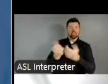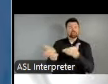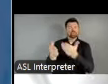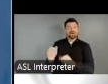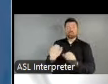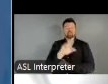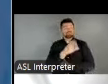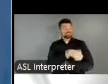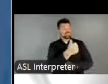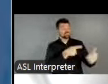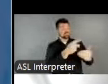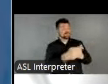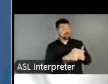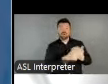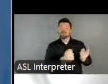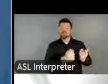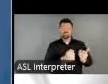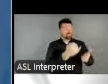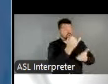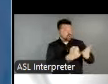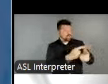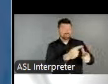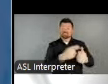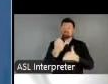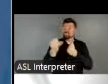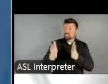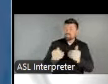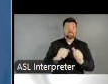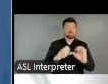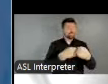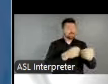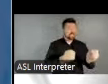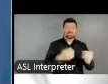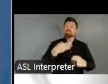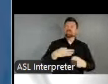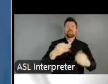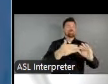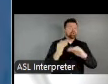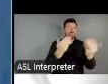a variety of artists and arts organizations for the benefit of the community as a whole. In the